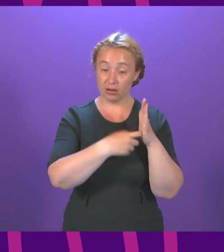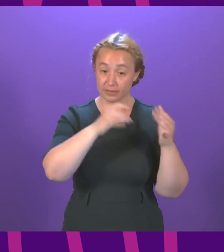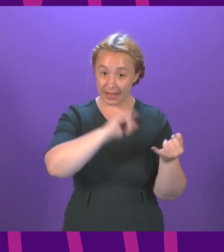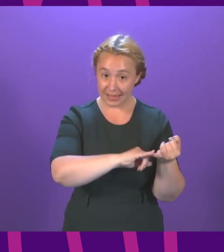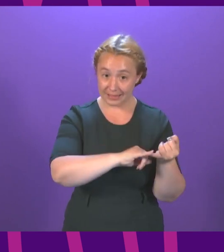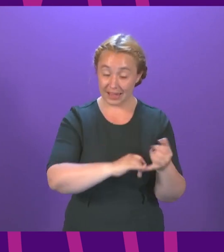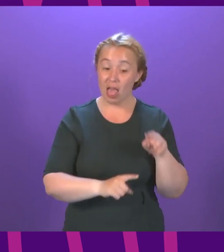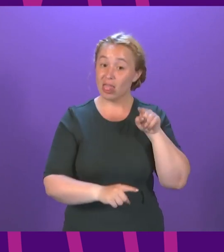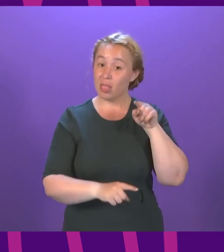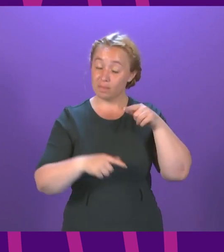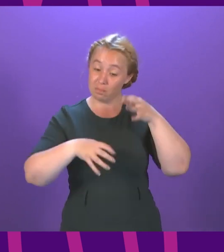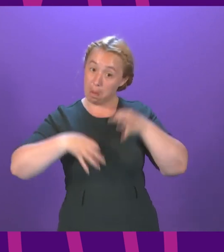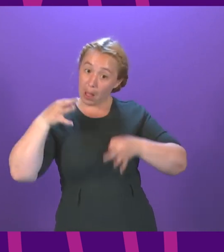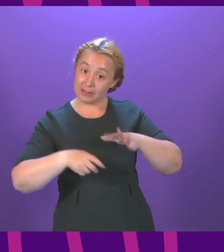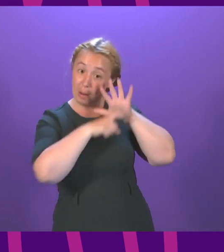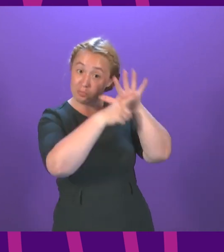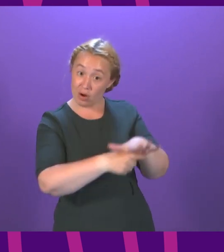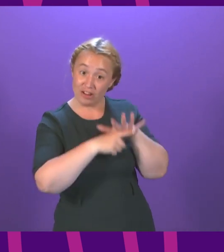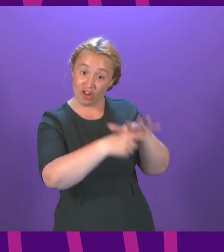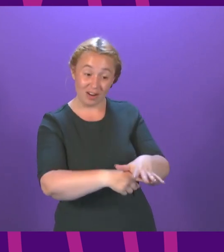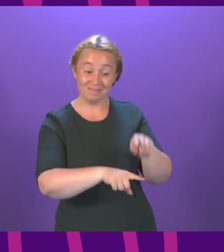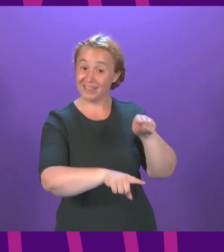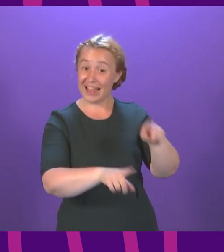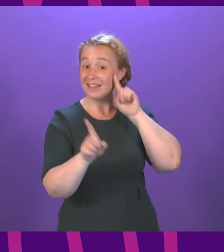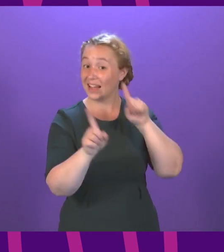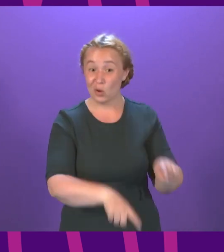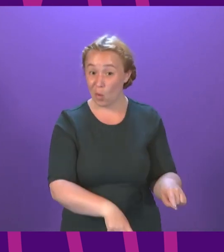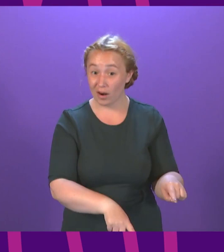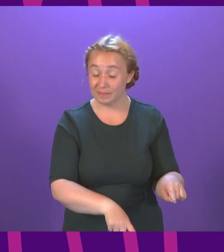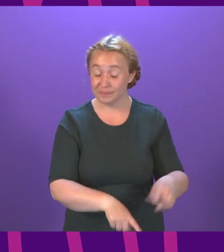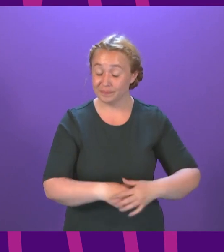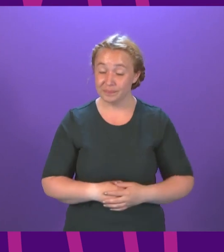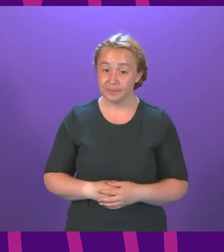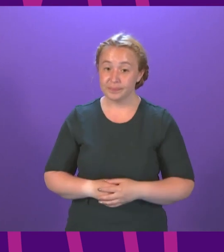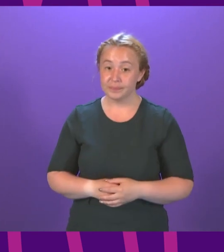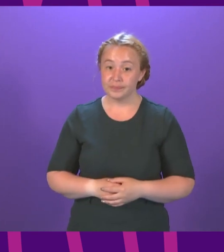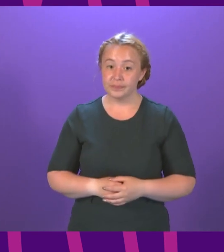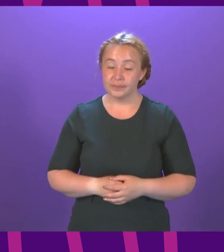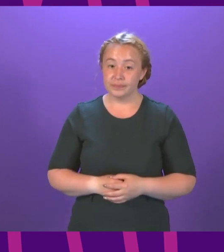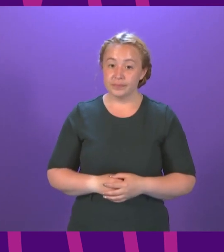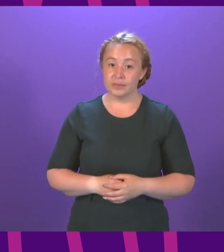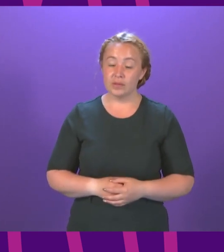I do not accept Craig Hoy’s characterisation of what happened. At the time, the cabinet secretary